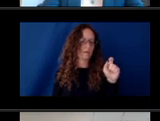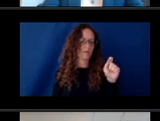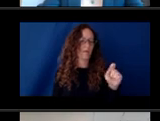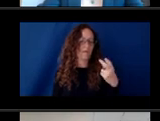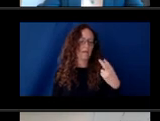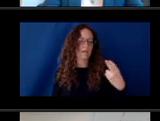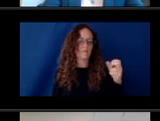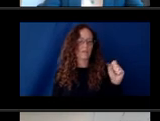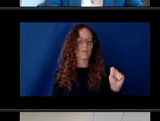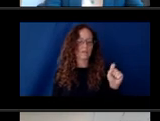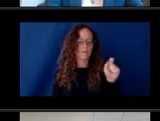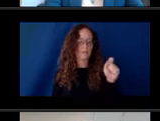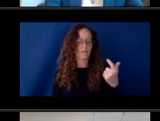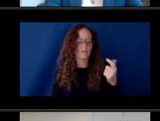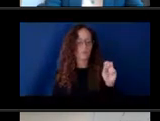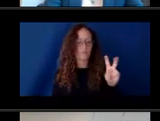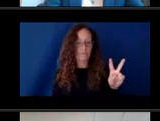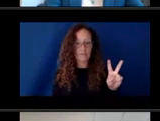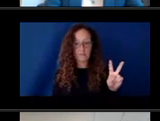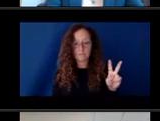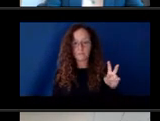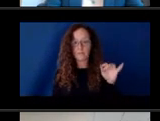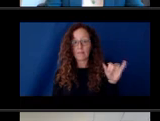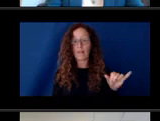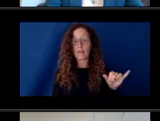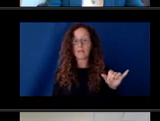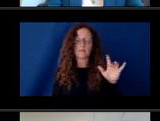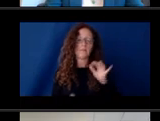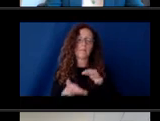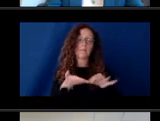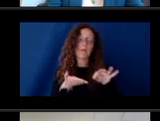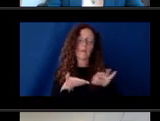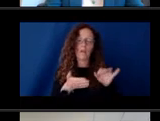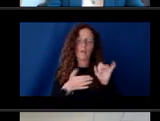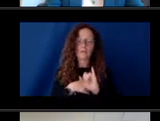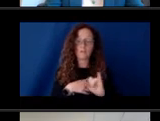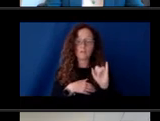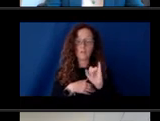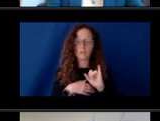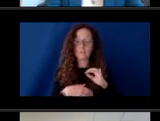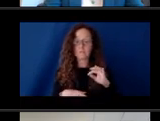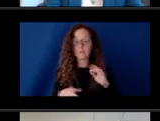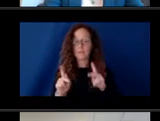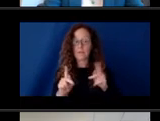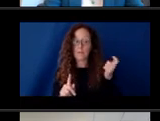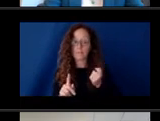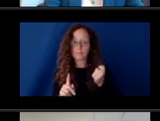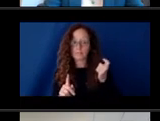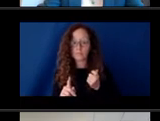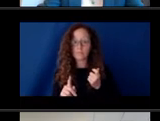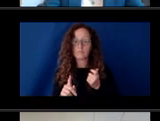this the dataset of Medicare beneficiaries, we've actually mapped where people who are